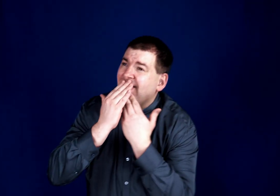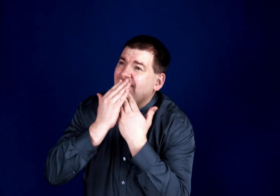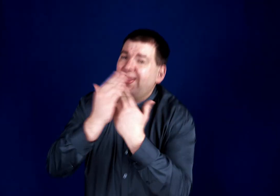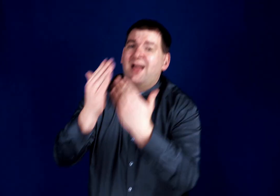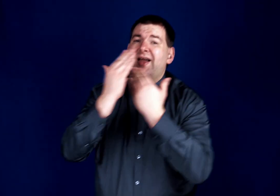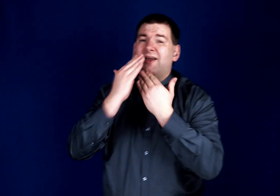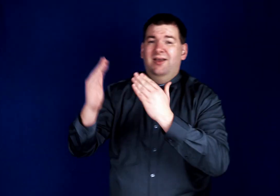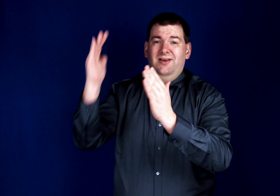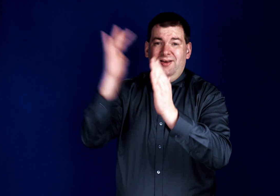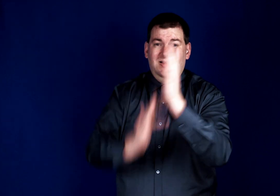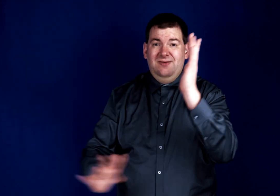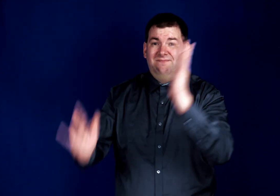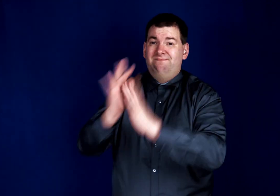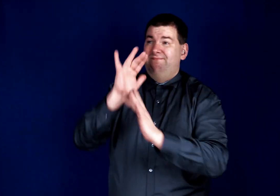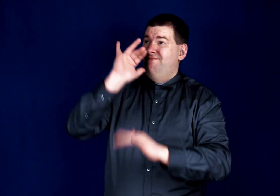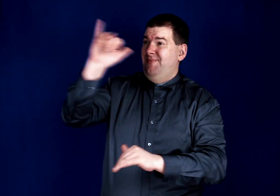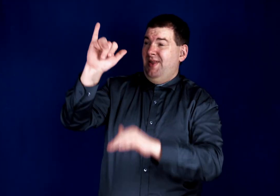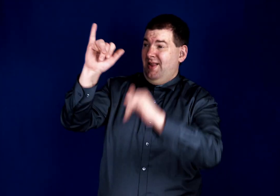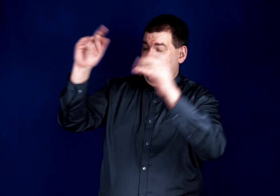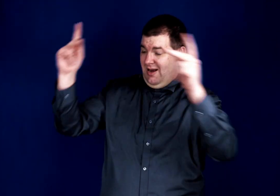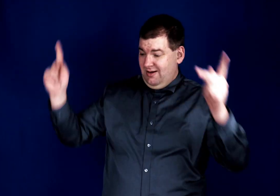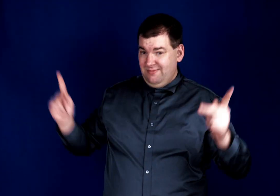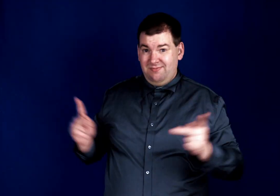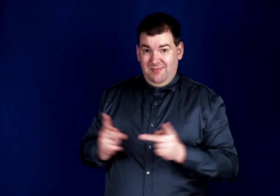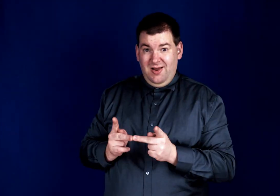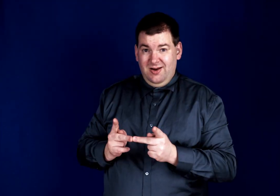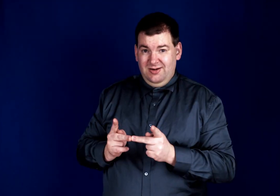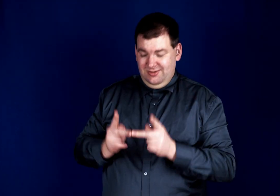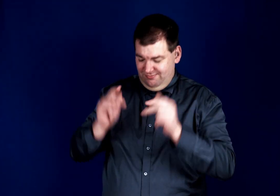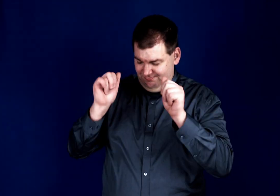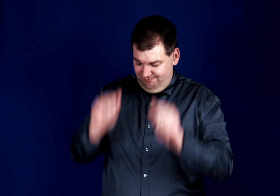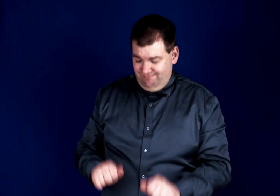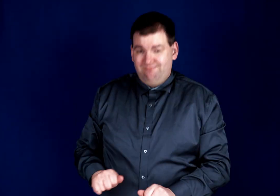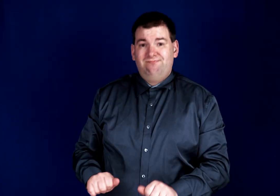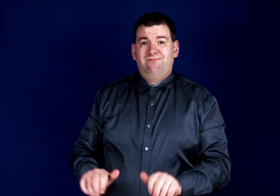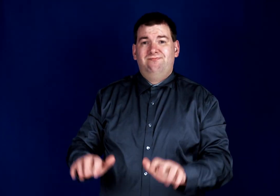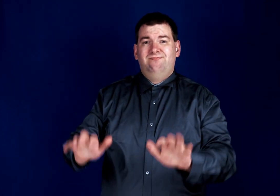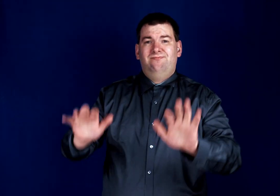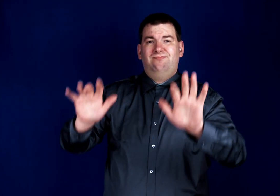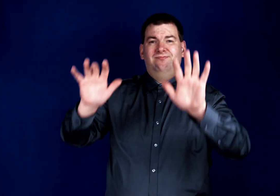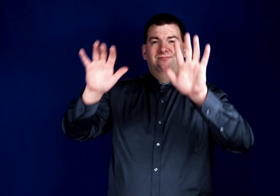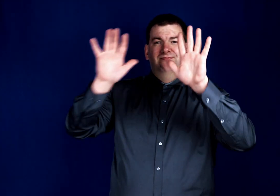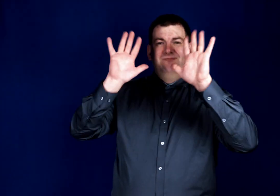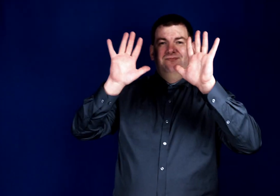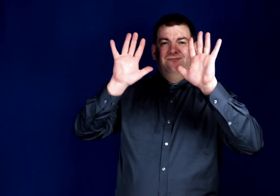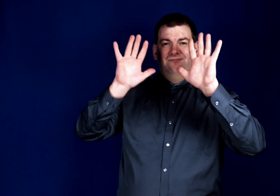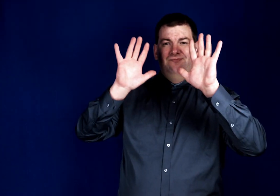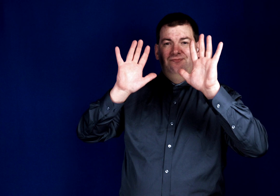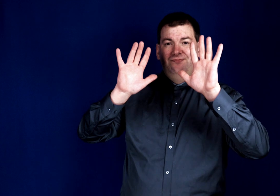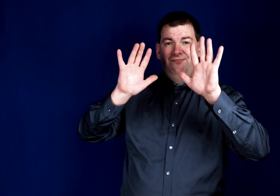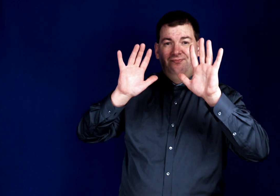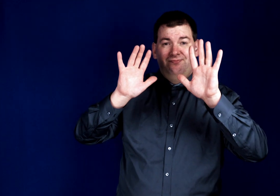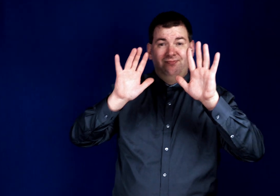And to thank Him at last in that place